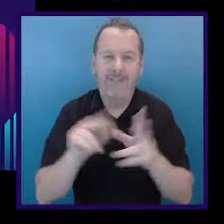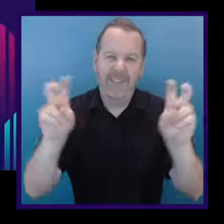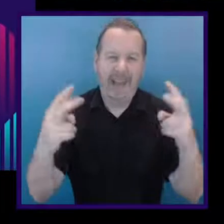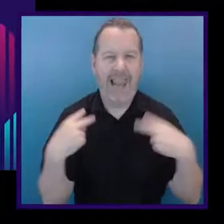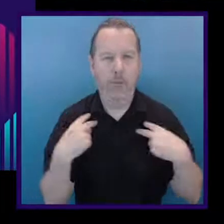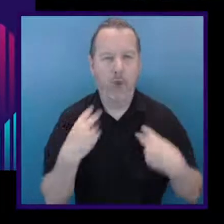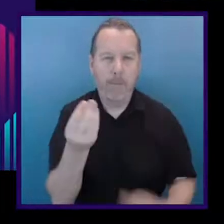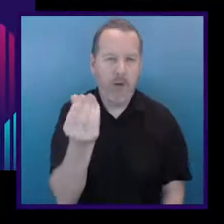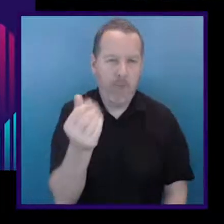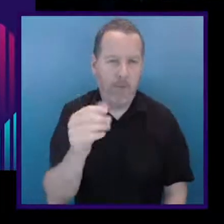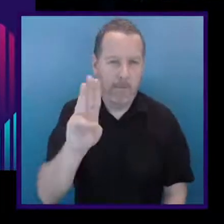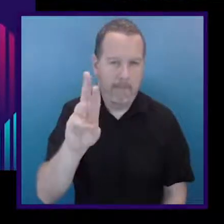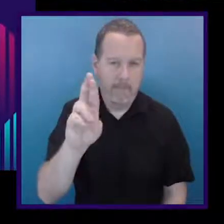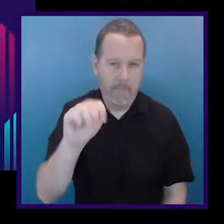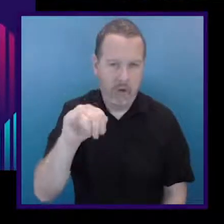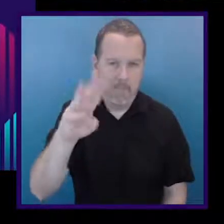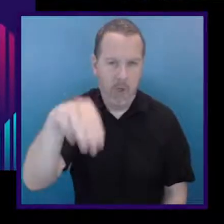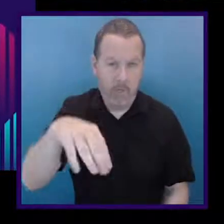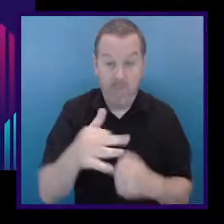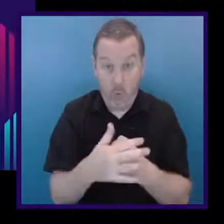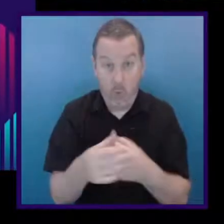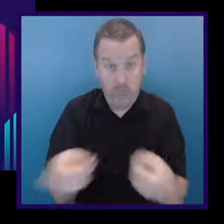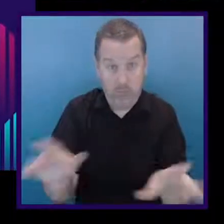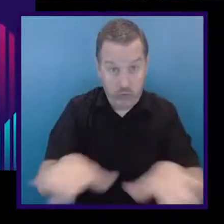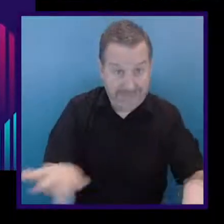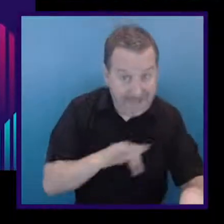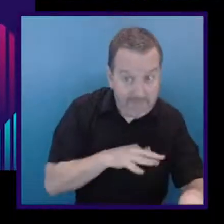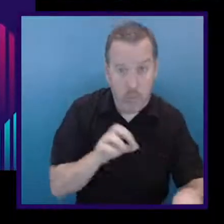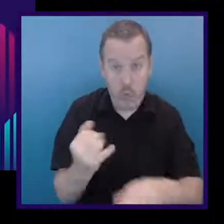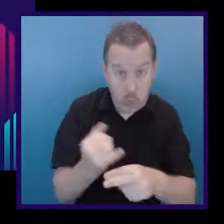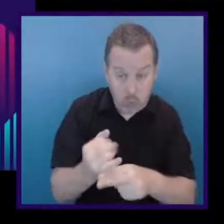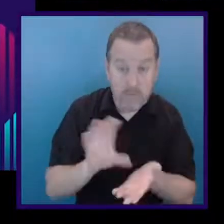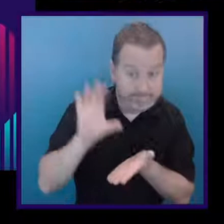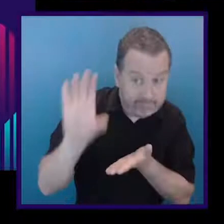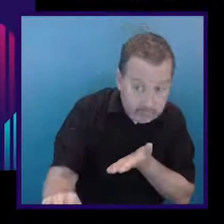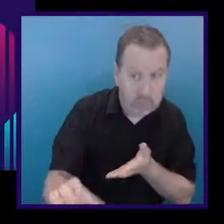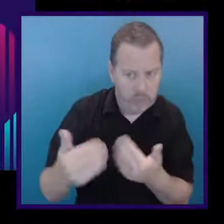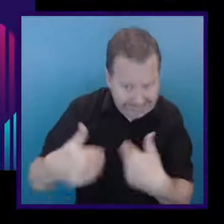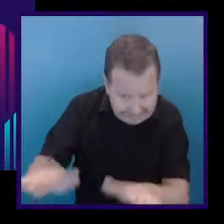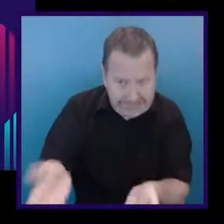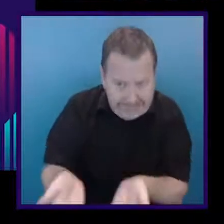for pupils or for schools to continue with language study beyond the age 16, also from